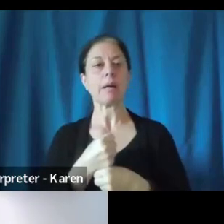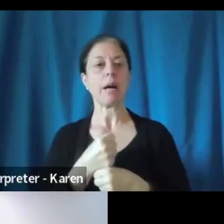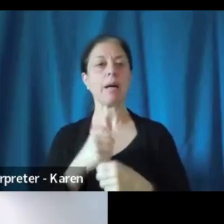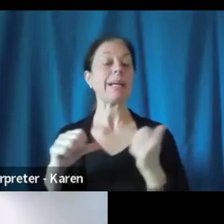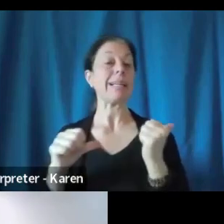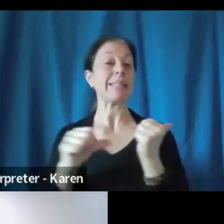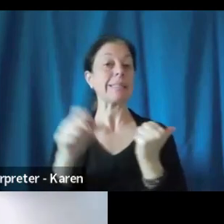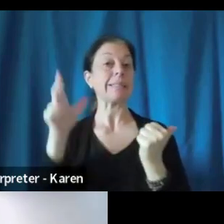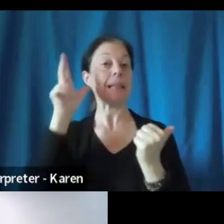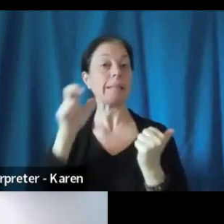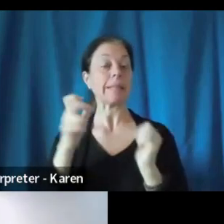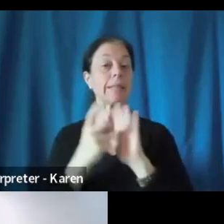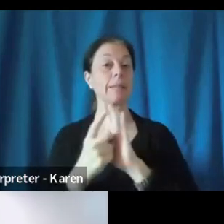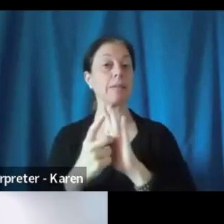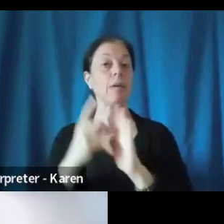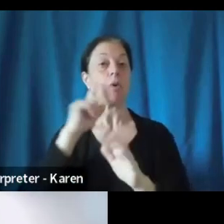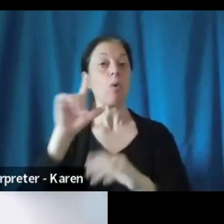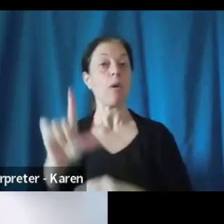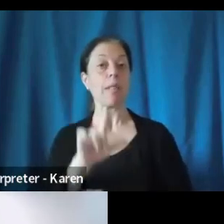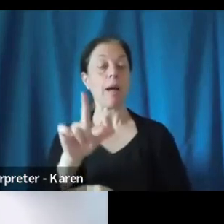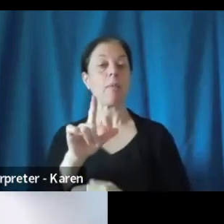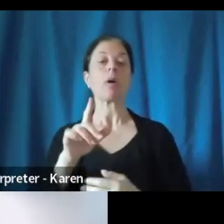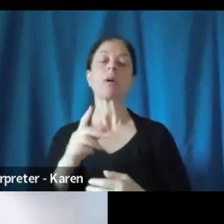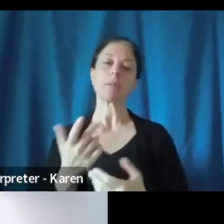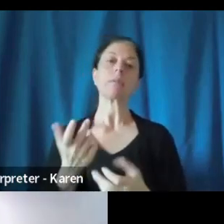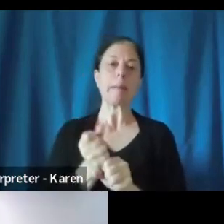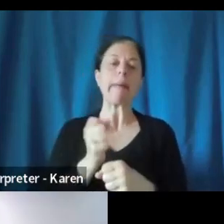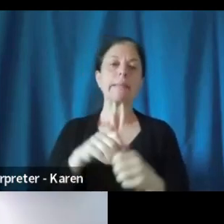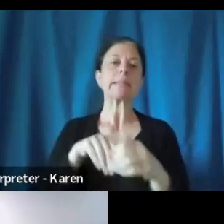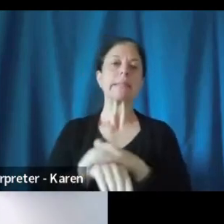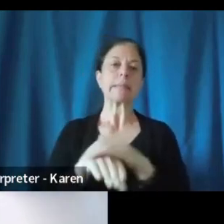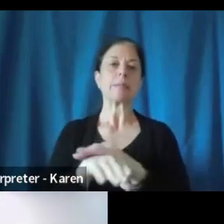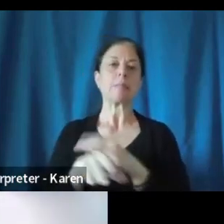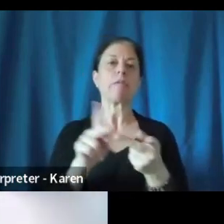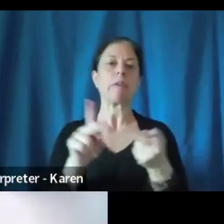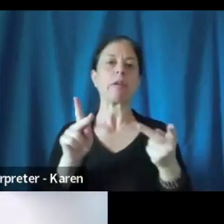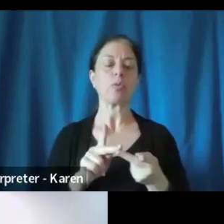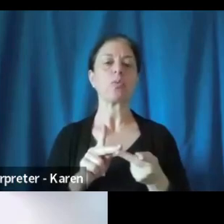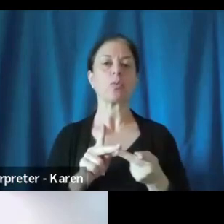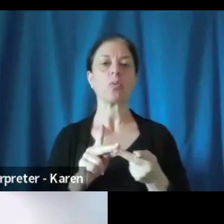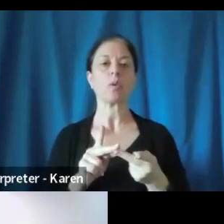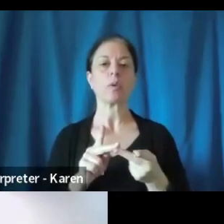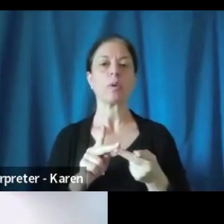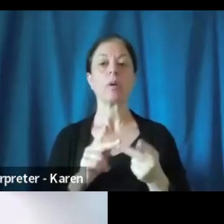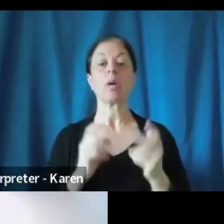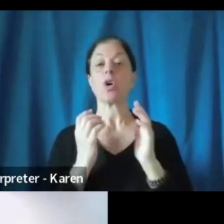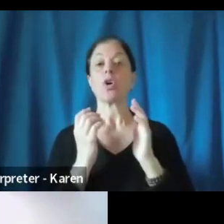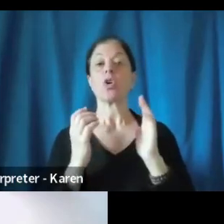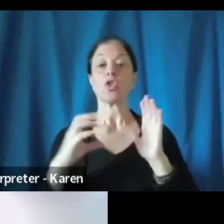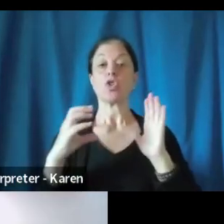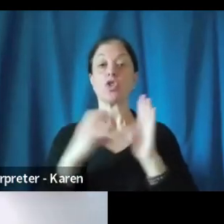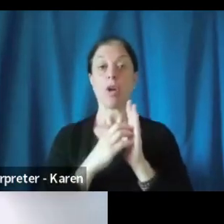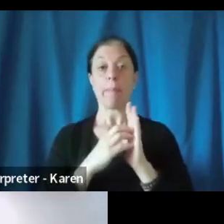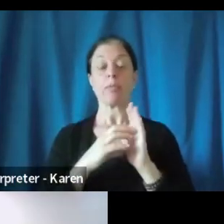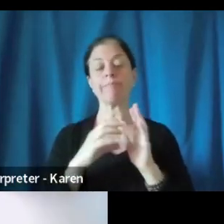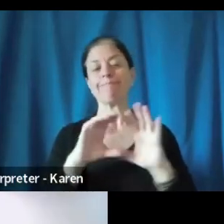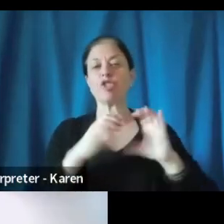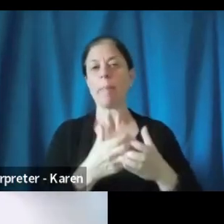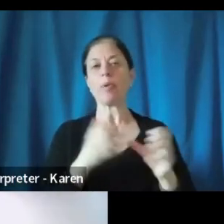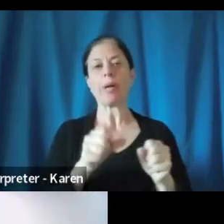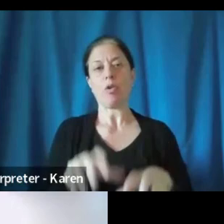meeting rooms as a meeting space where I recently got assisted listening system for the library. So that makes it an